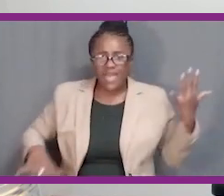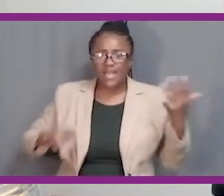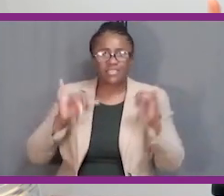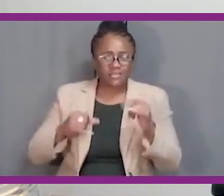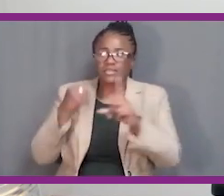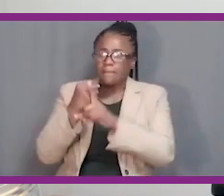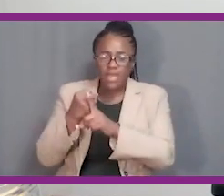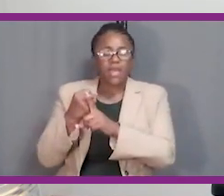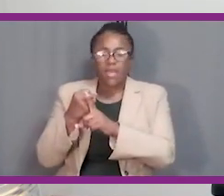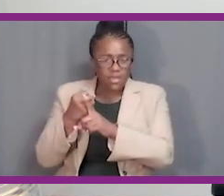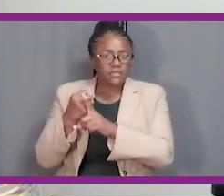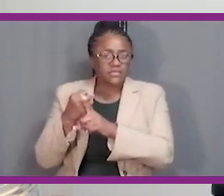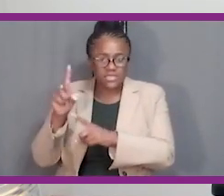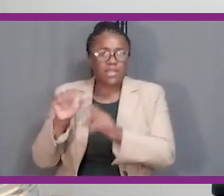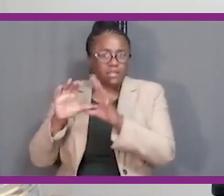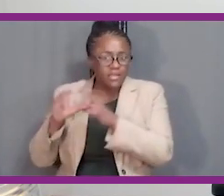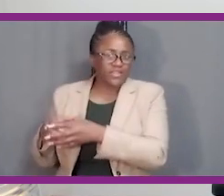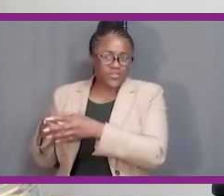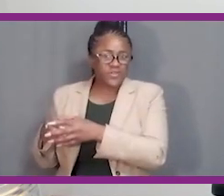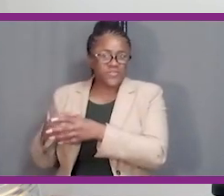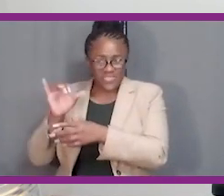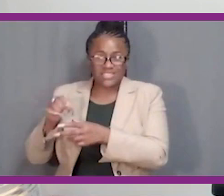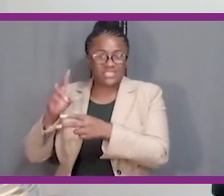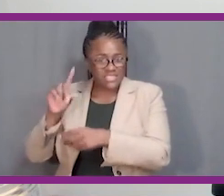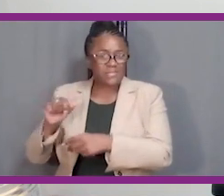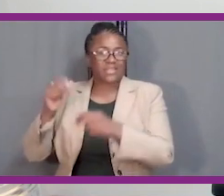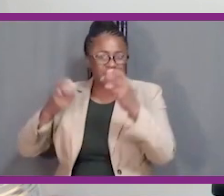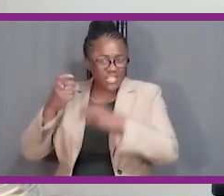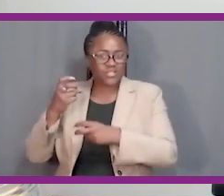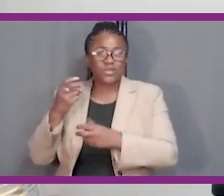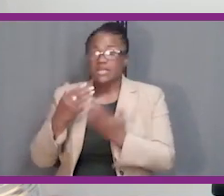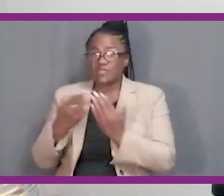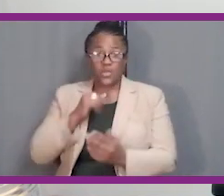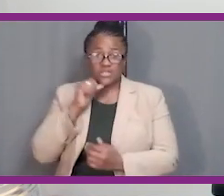not always thought of as that. And I think there's so many struggles and fights that are like that,